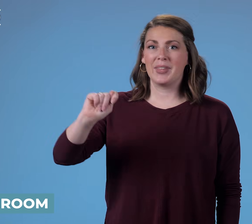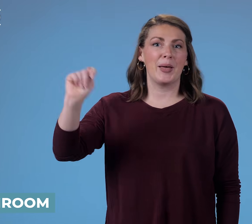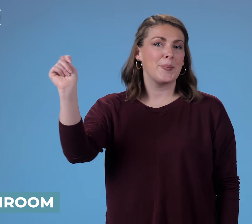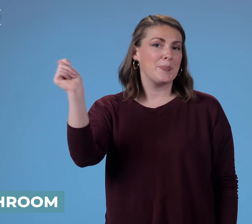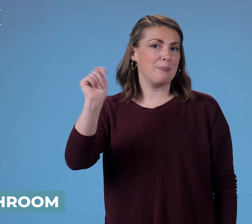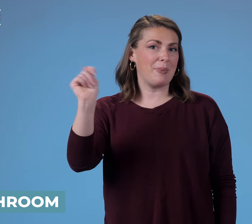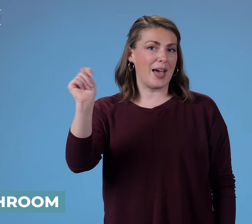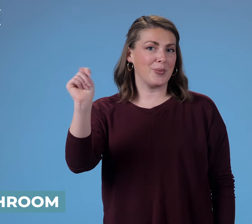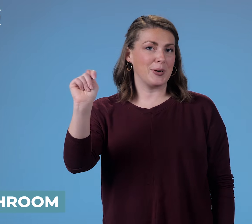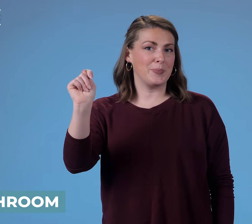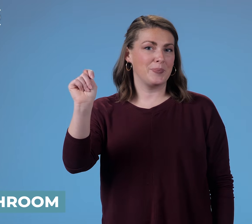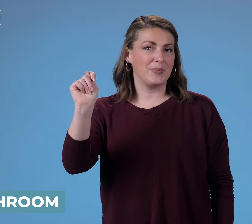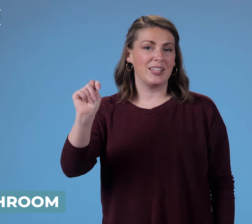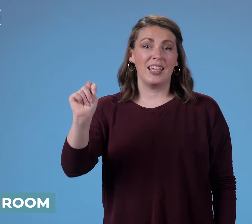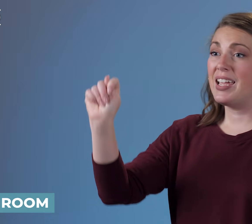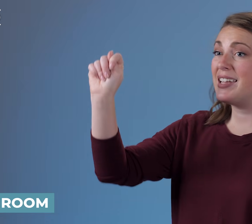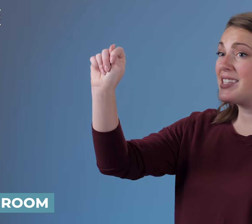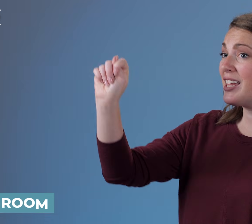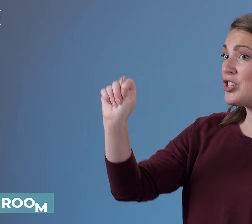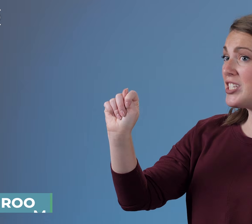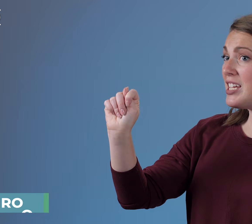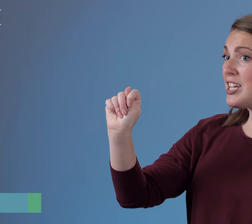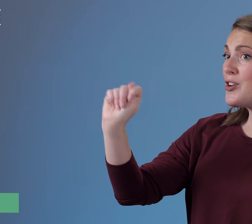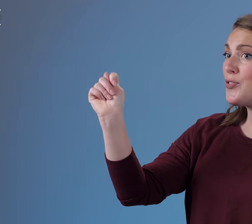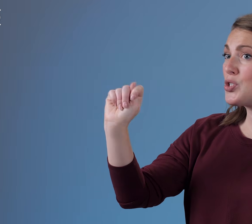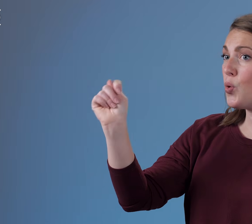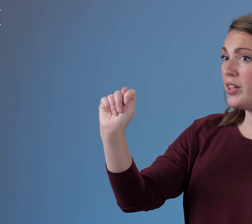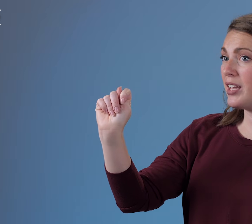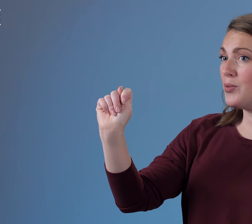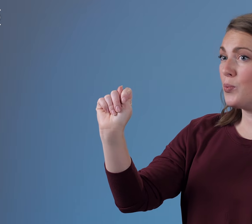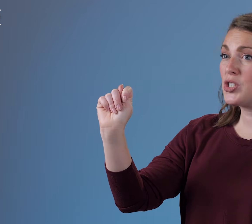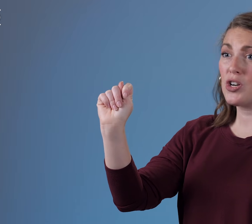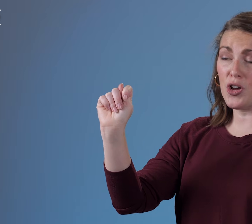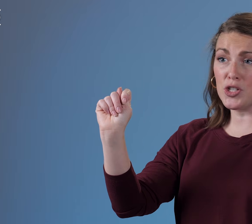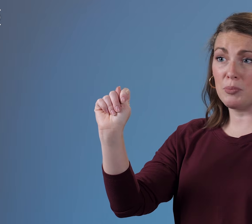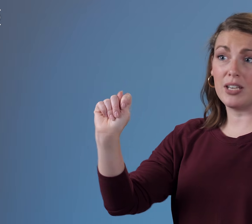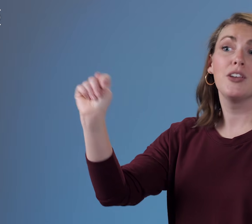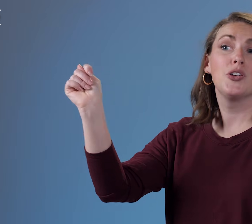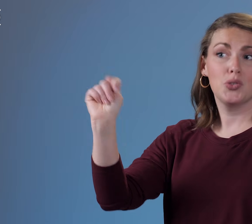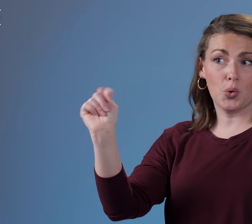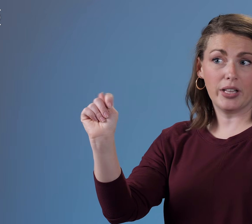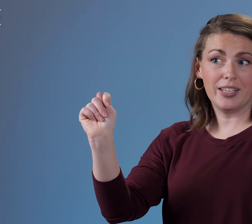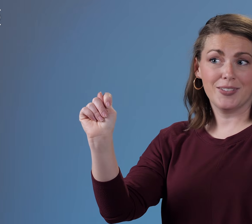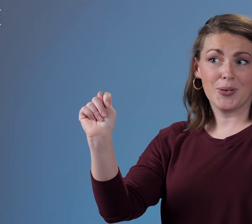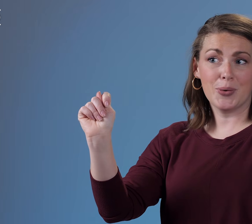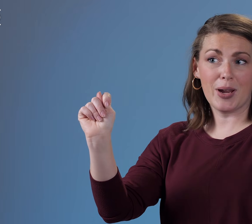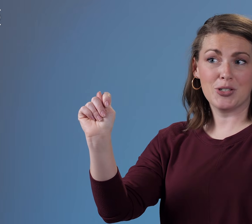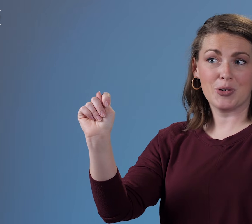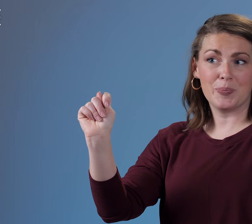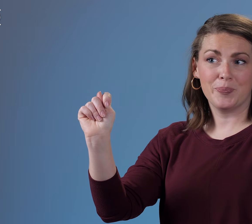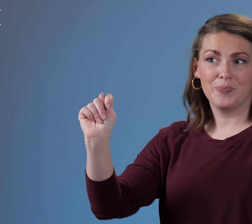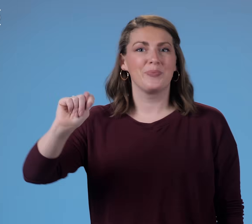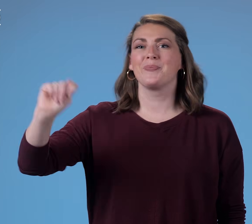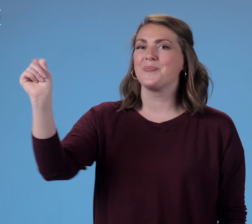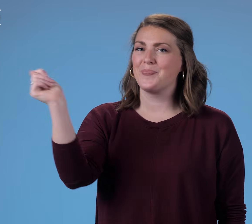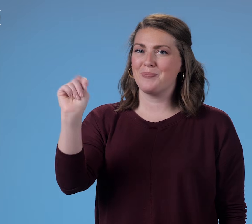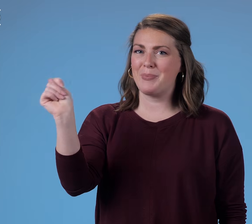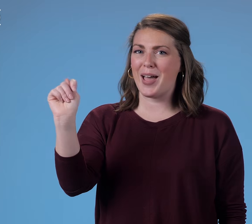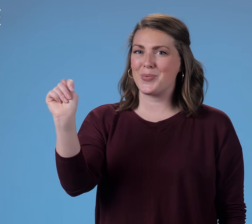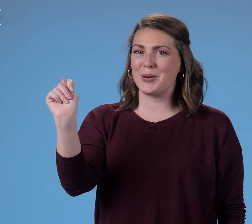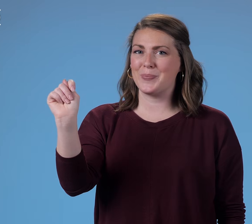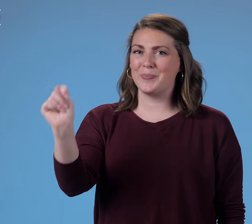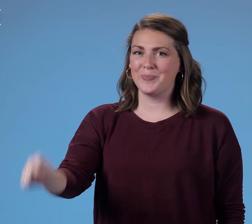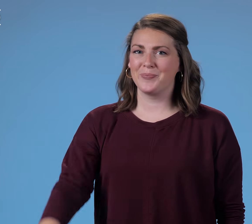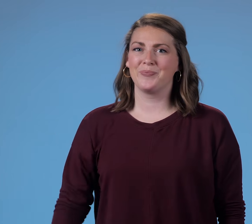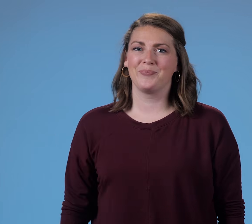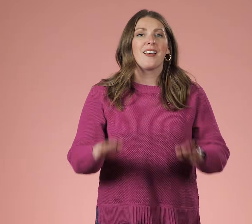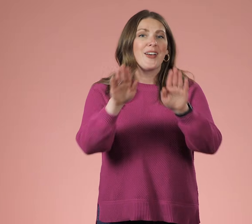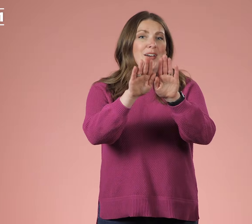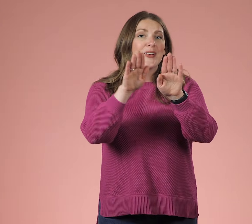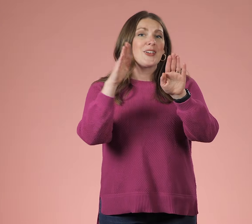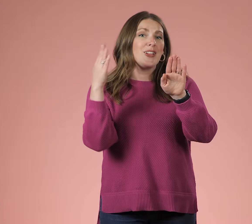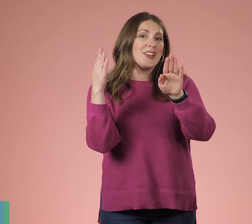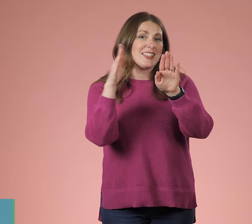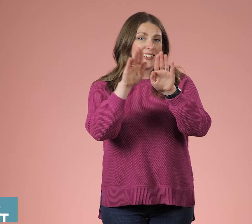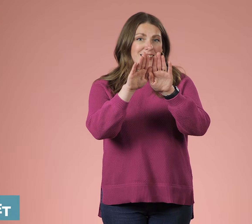'bathroom', it's the letter T for 'toilet' which can also mean toilet or restroom 'bathroom'. 'Closet'